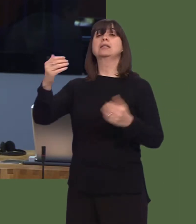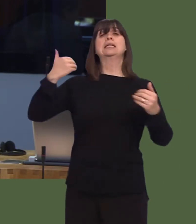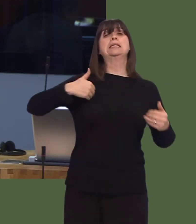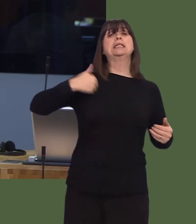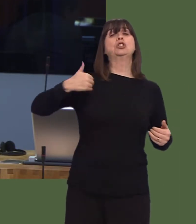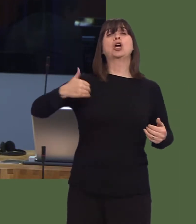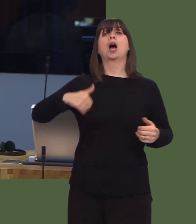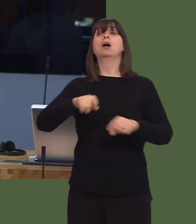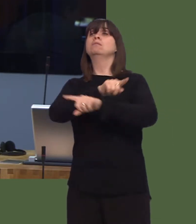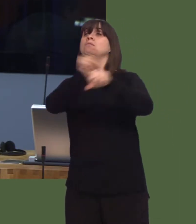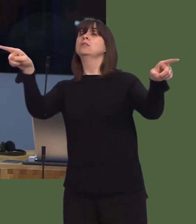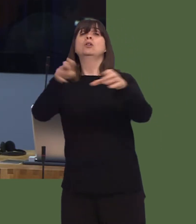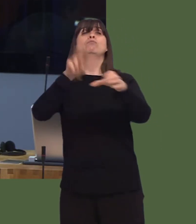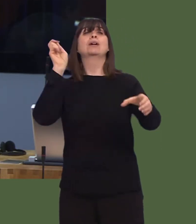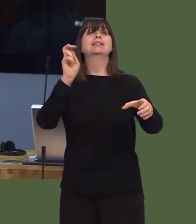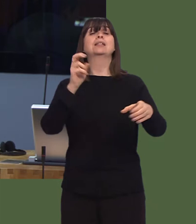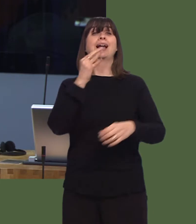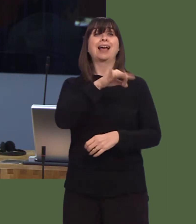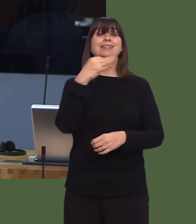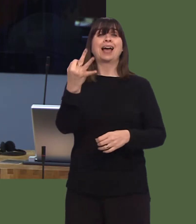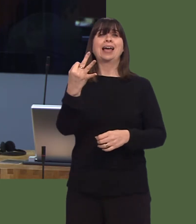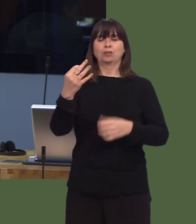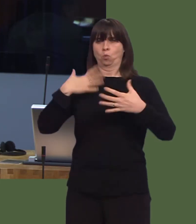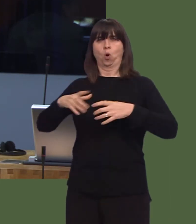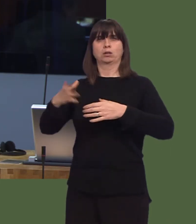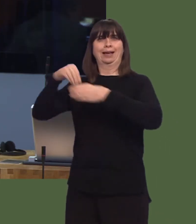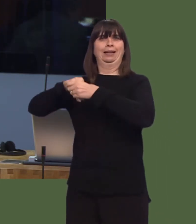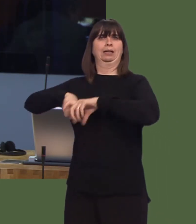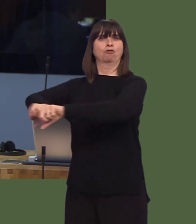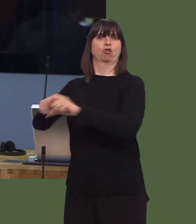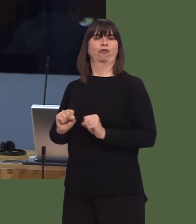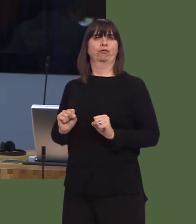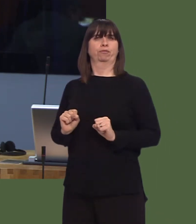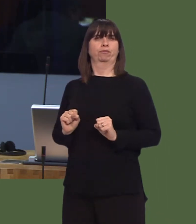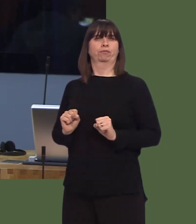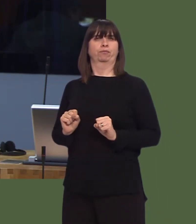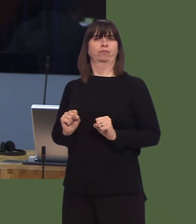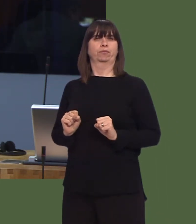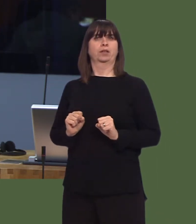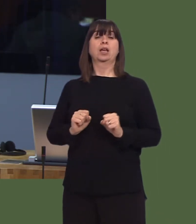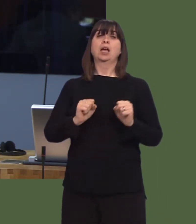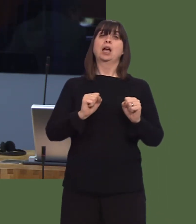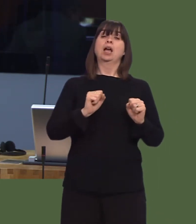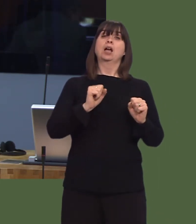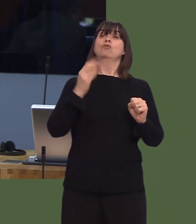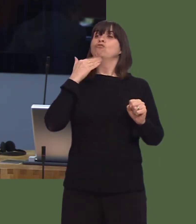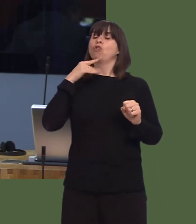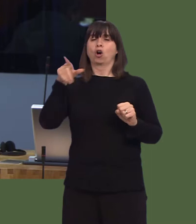showed that 88 per cent of them were pro remainó75 per cent of teachers; 88 per cent of university